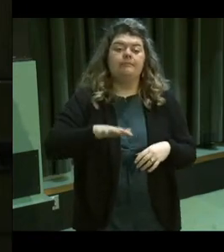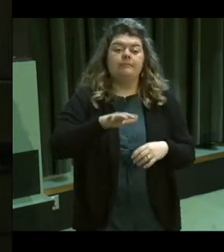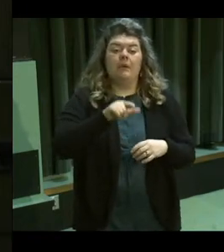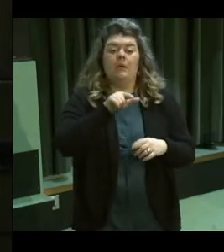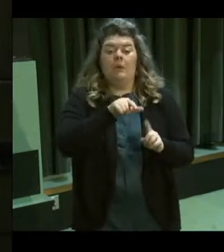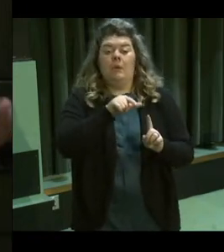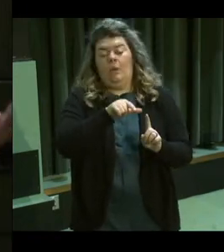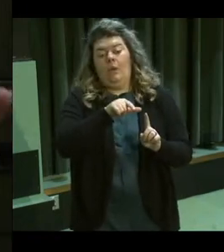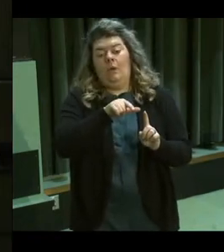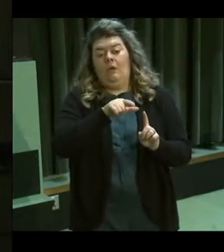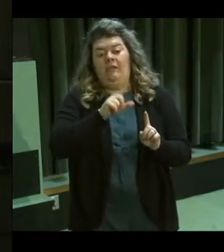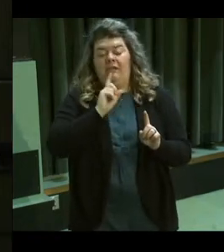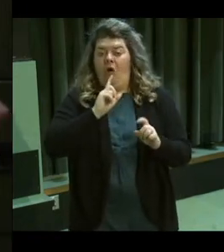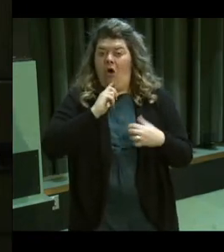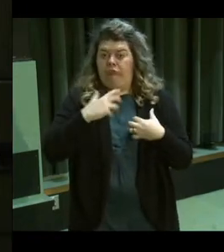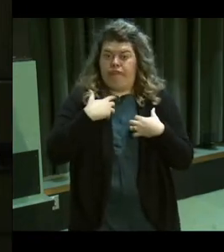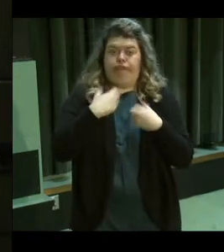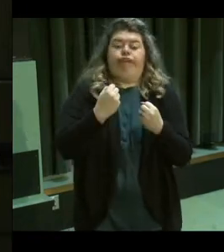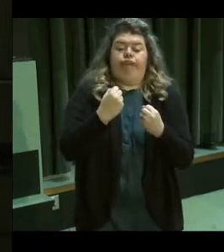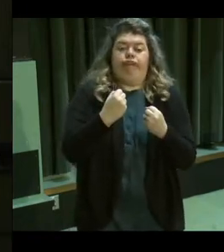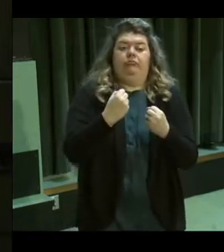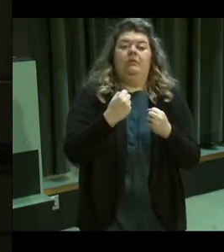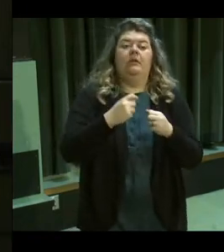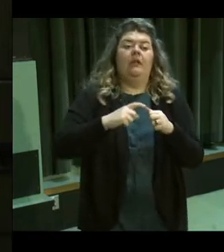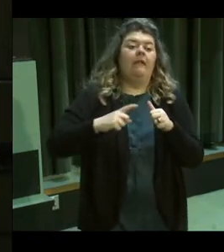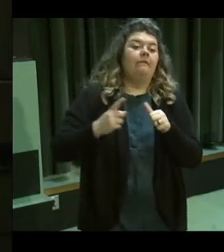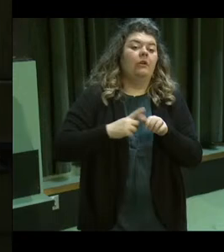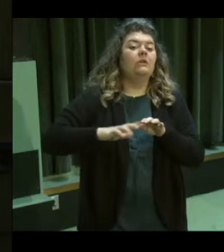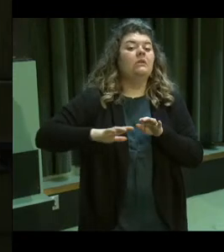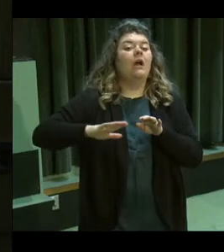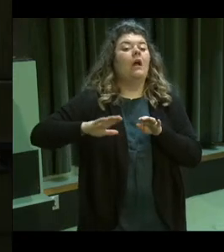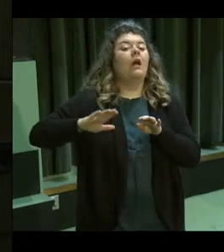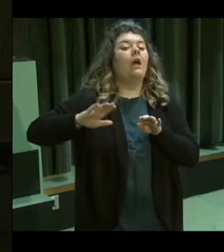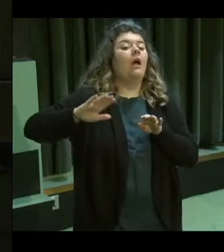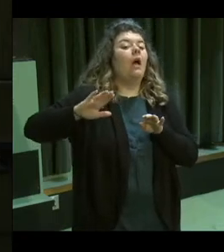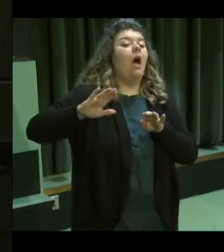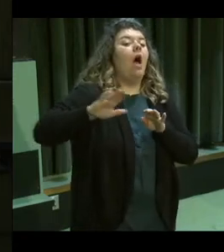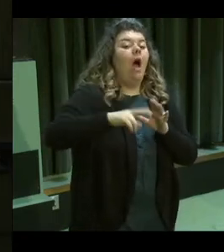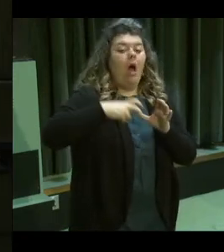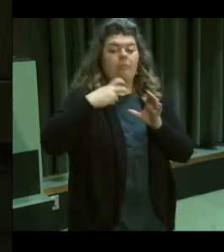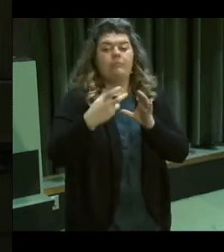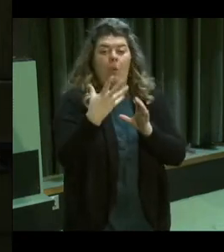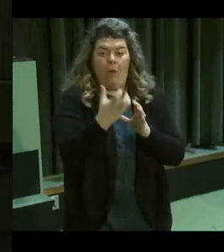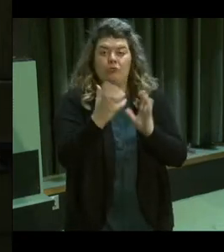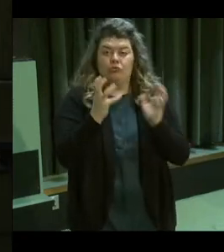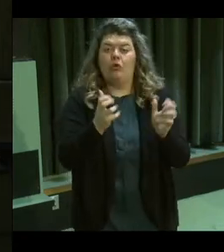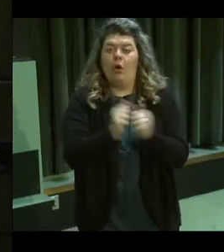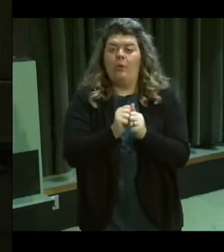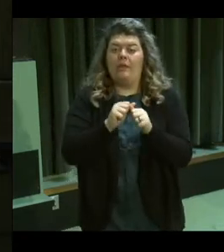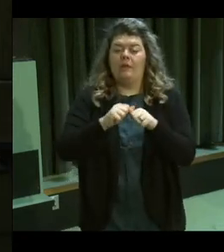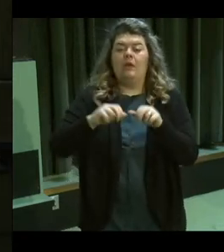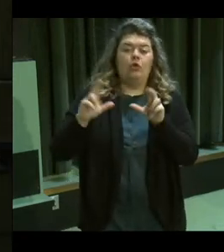are courageous and take that